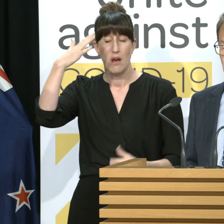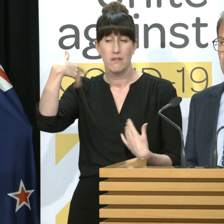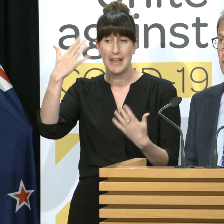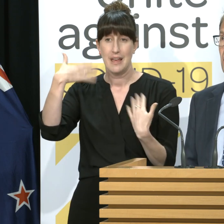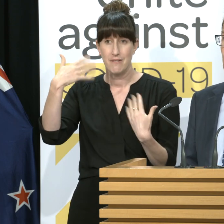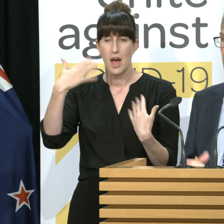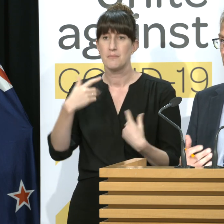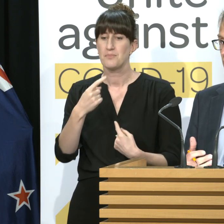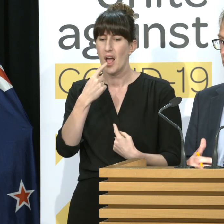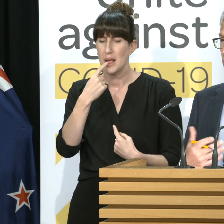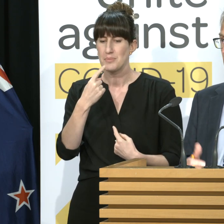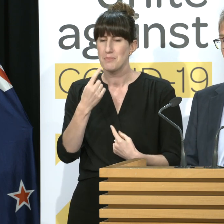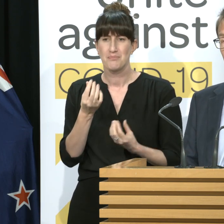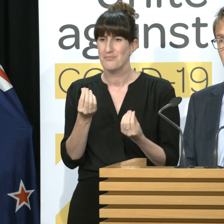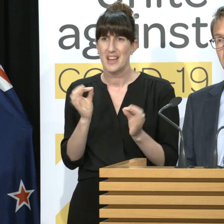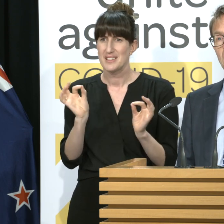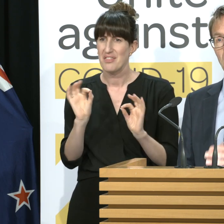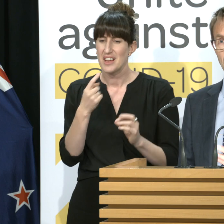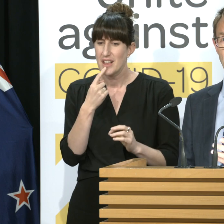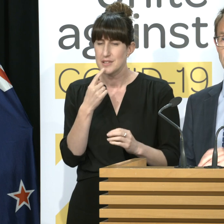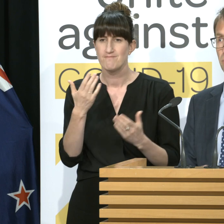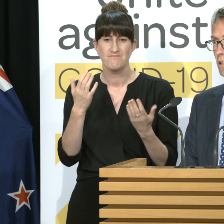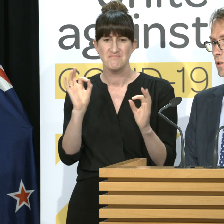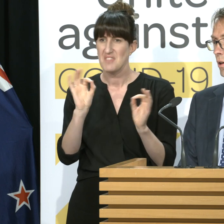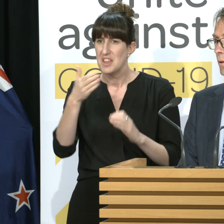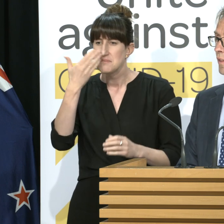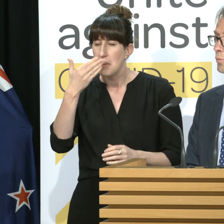or taste, then please do seek advice. Healthline is the place to go, and they